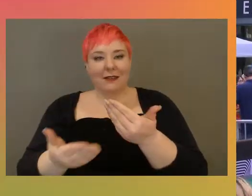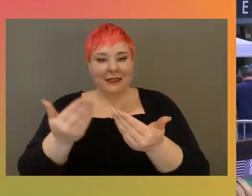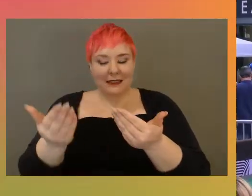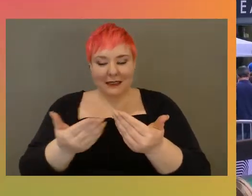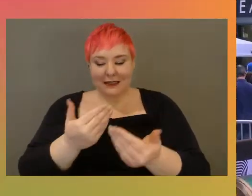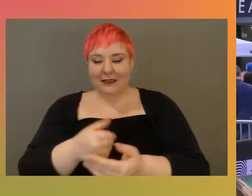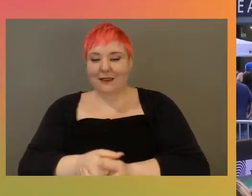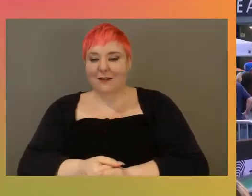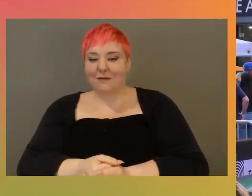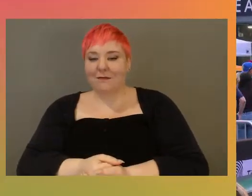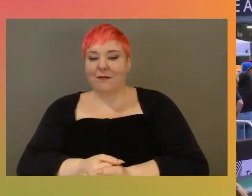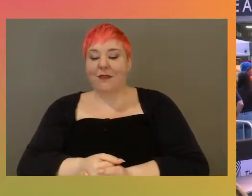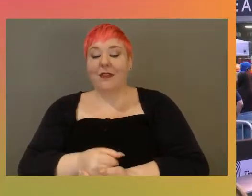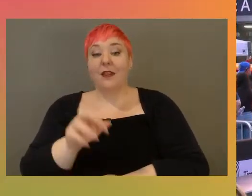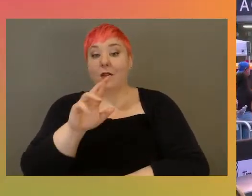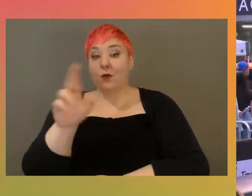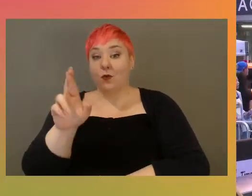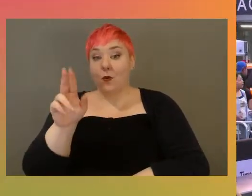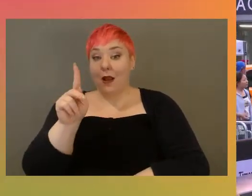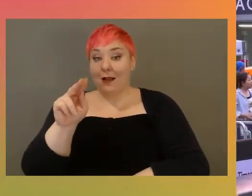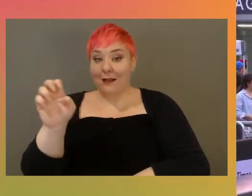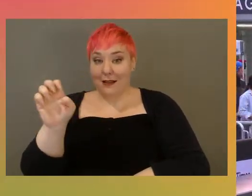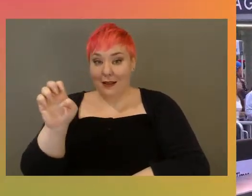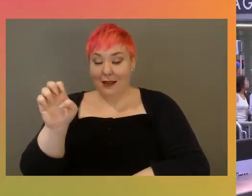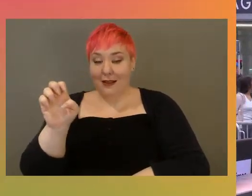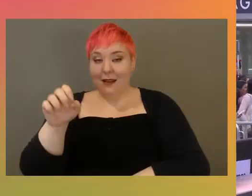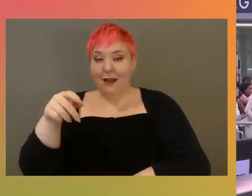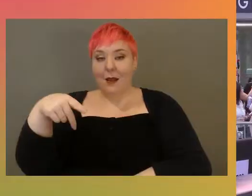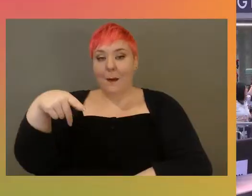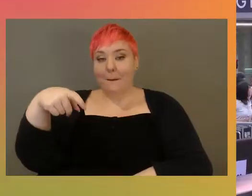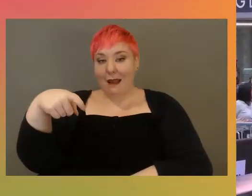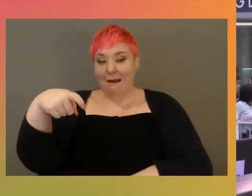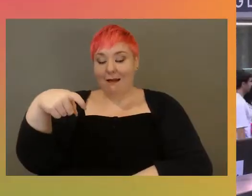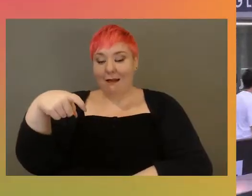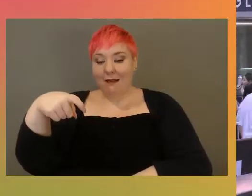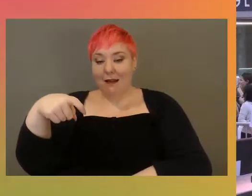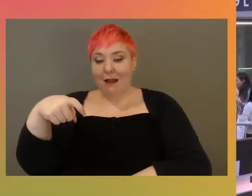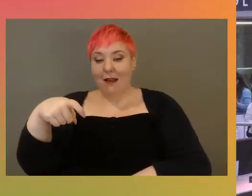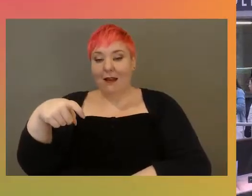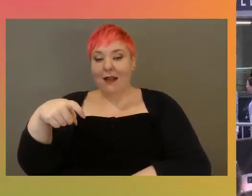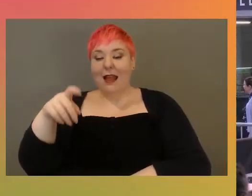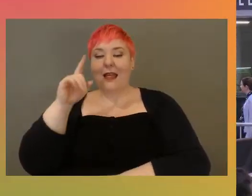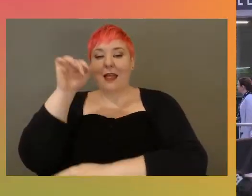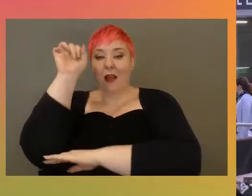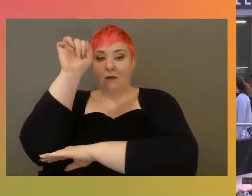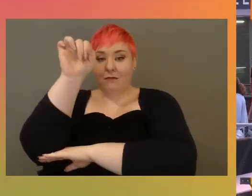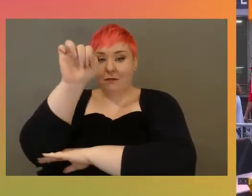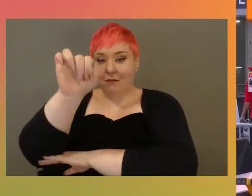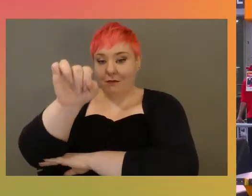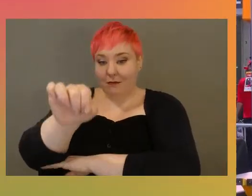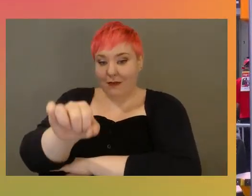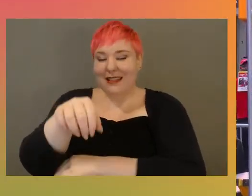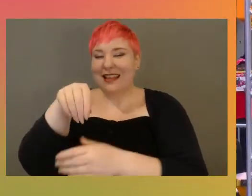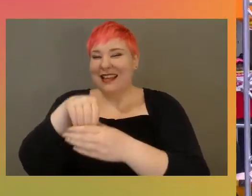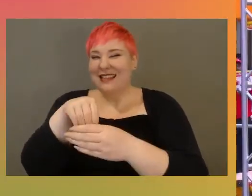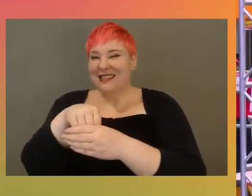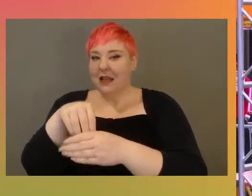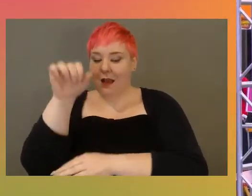SAID WAS REALLY IMPORTANT, YOU NEEDED TO LEAN IN AND HERE IT.